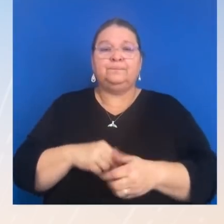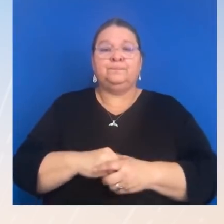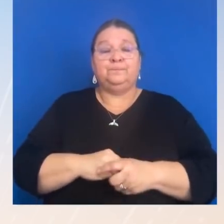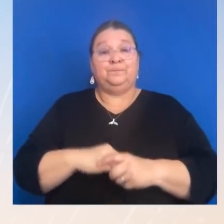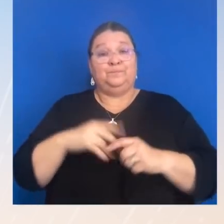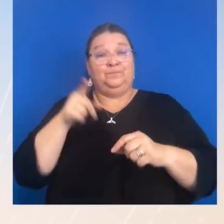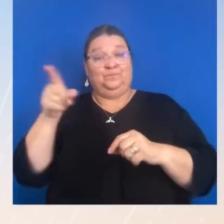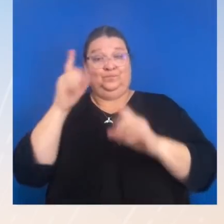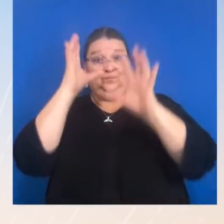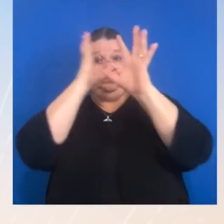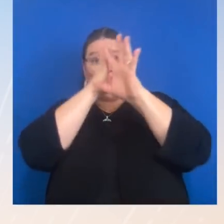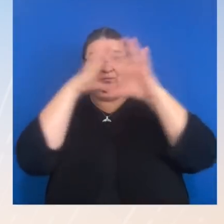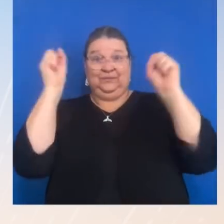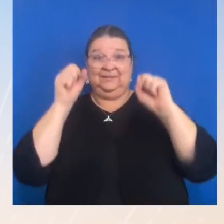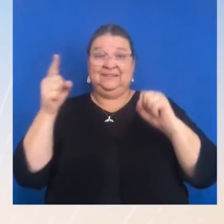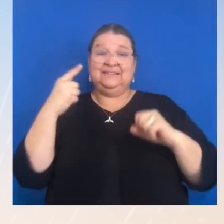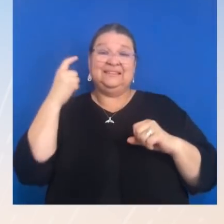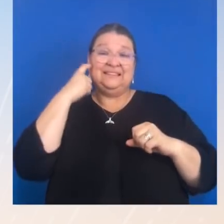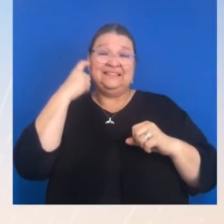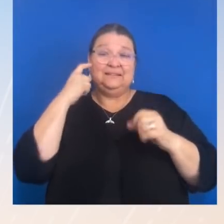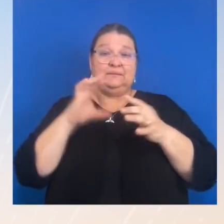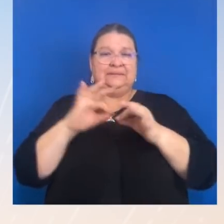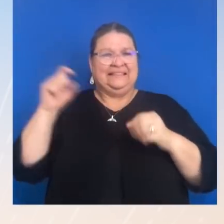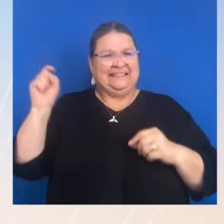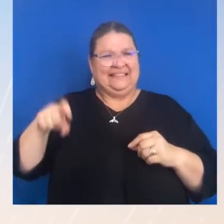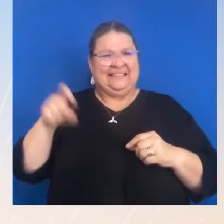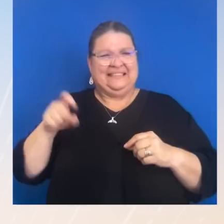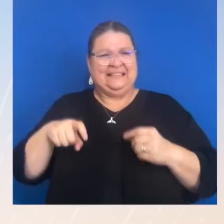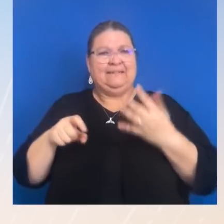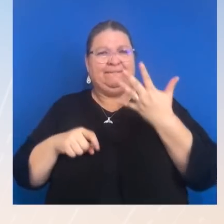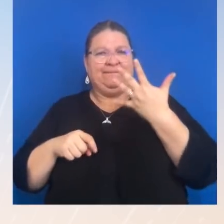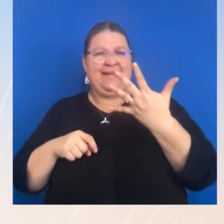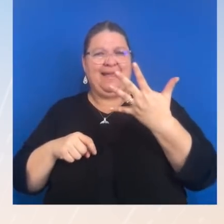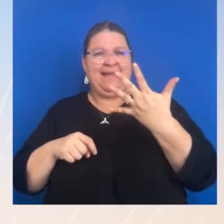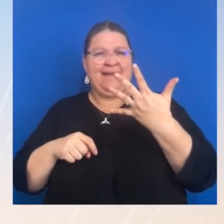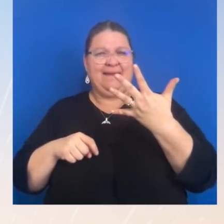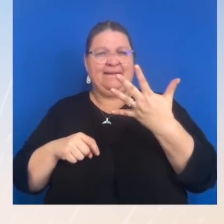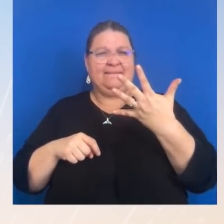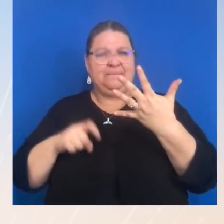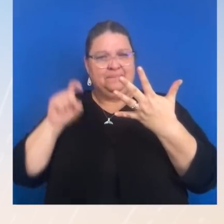And we saw today, obviously, that's still a pressing concern. So, I was wondering if you could walk me through